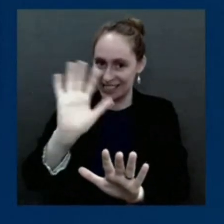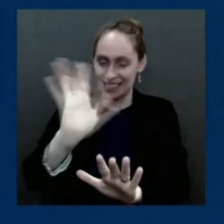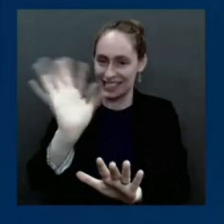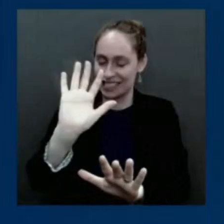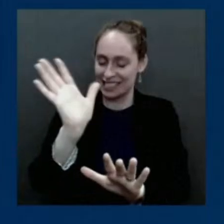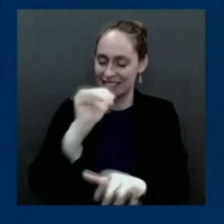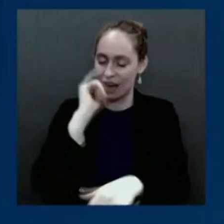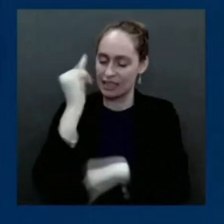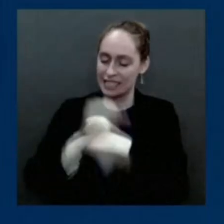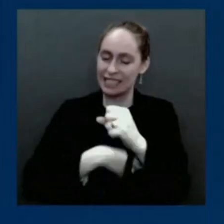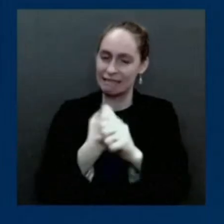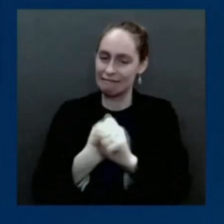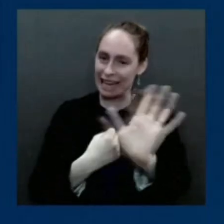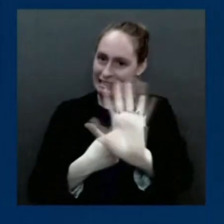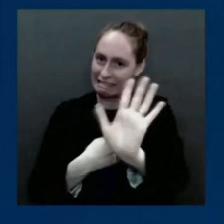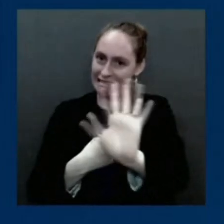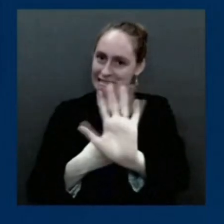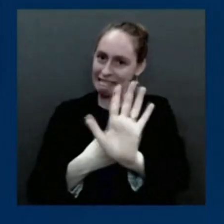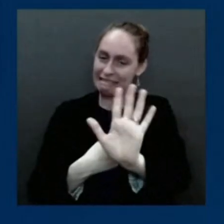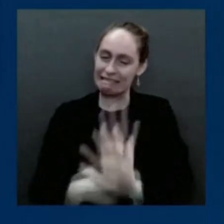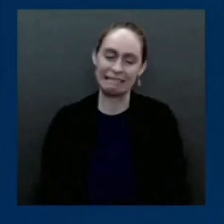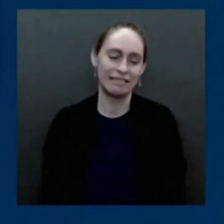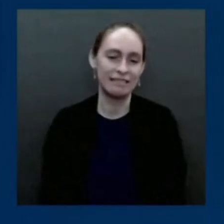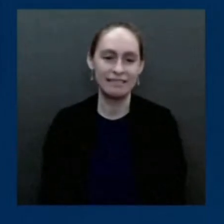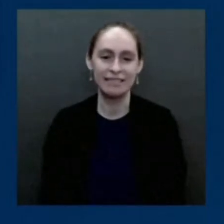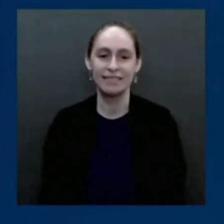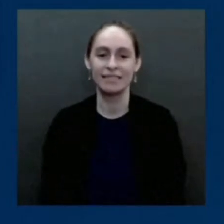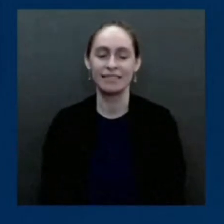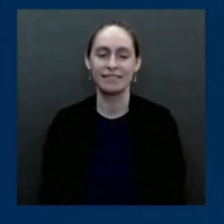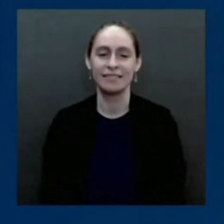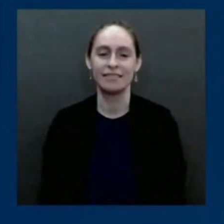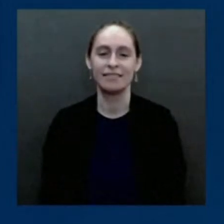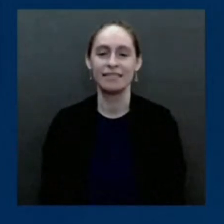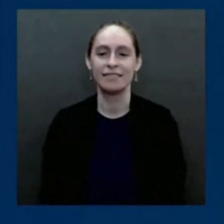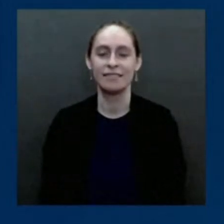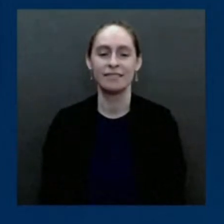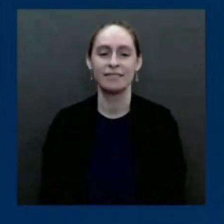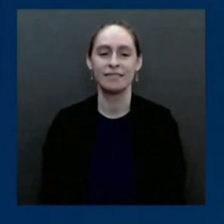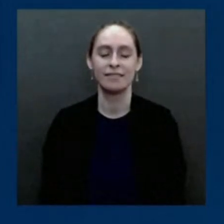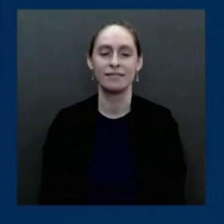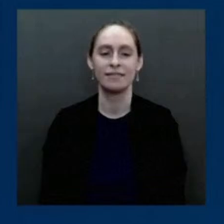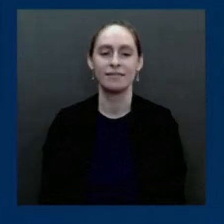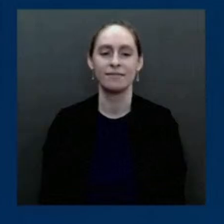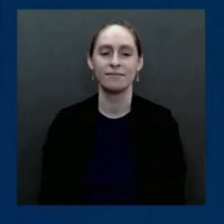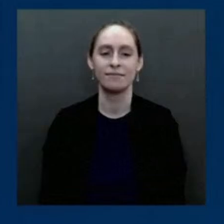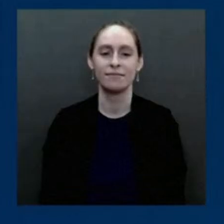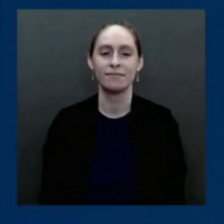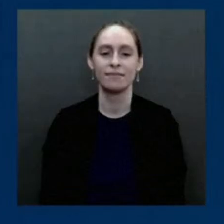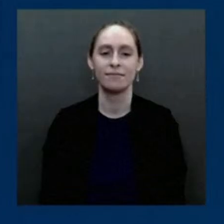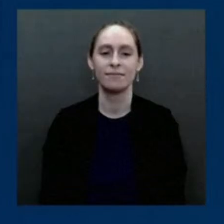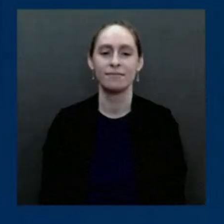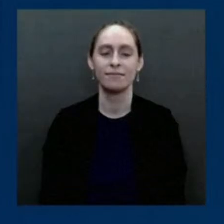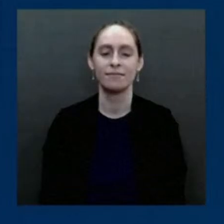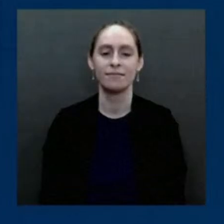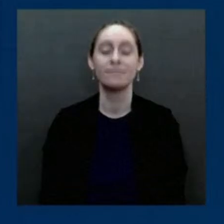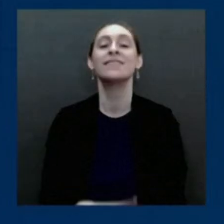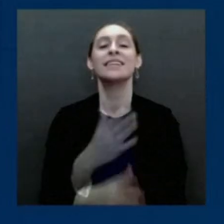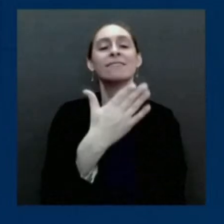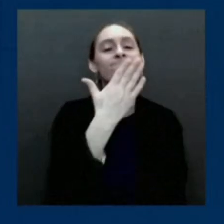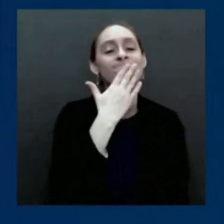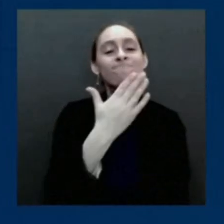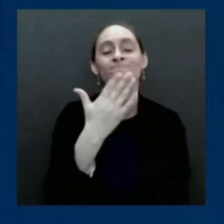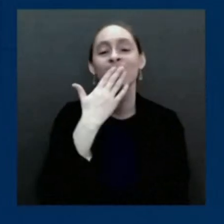STRONGLY RECOMMEND THAT THIS